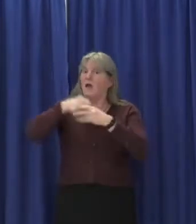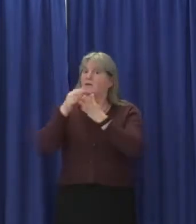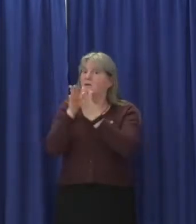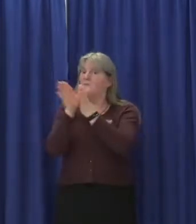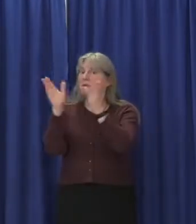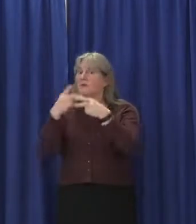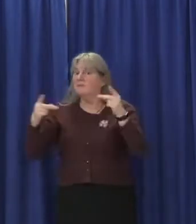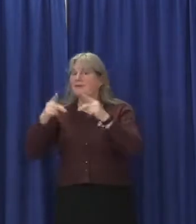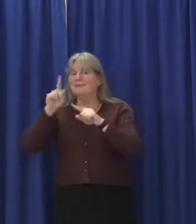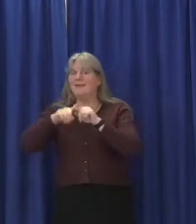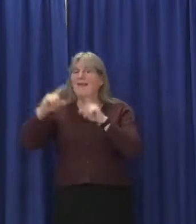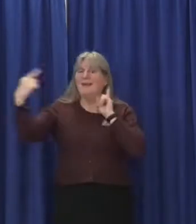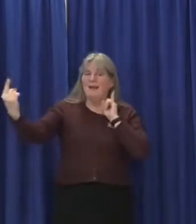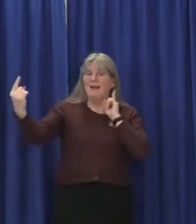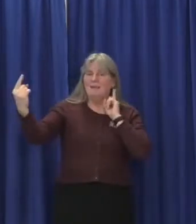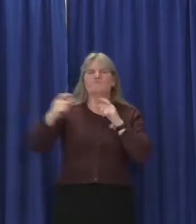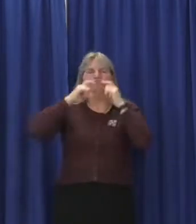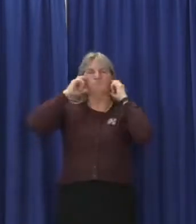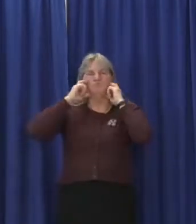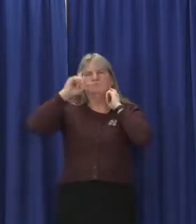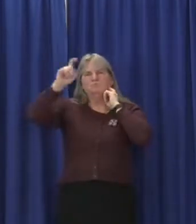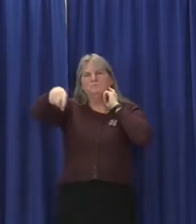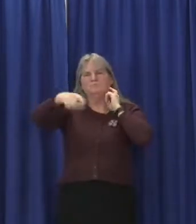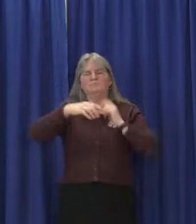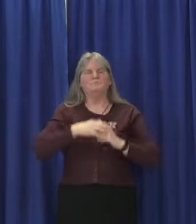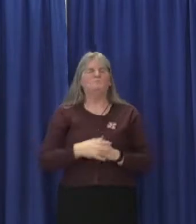distancing cannot be maintained.